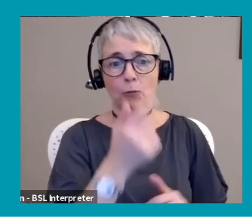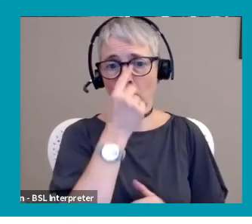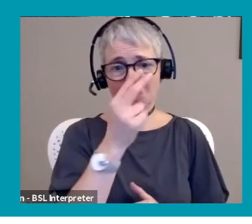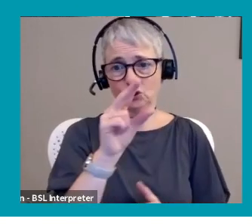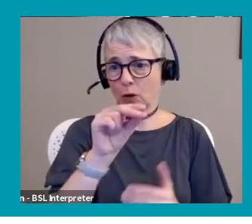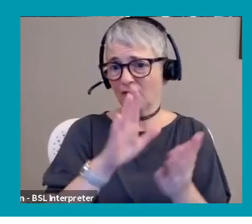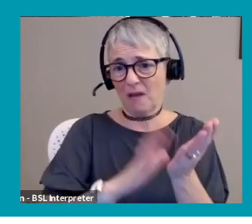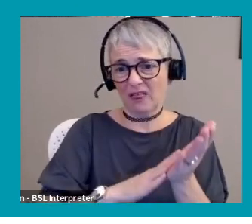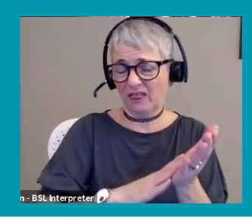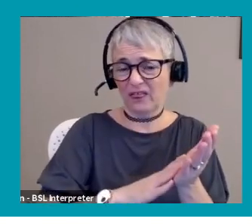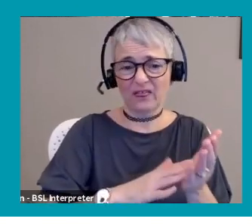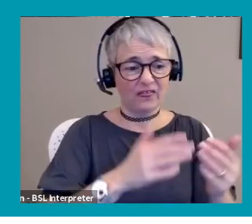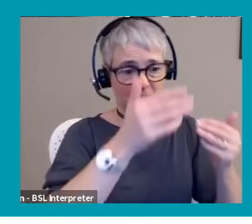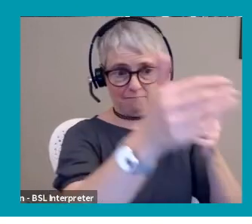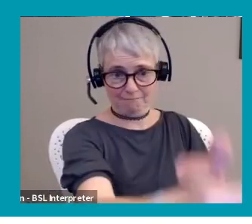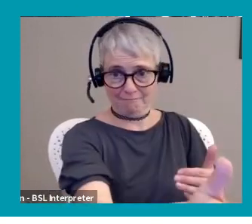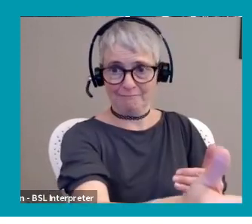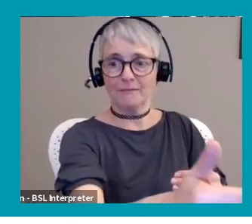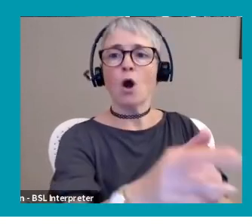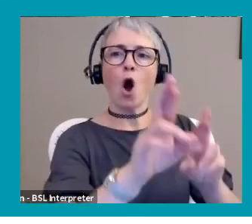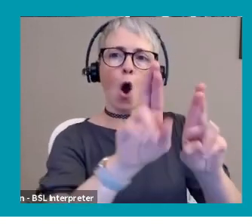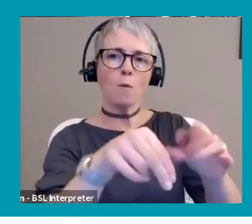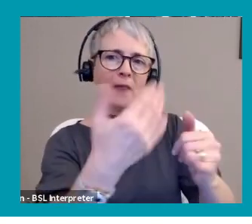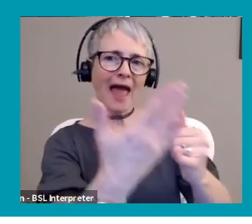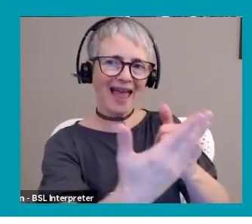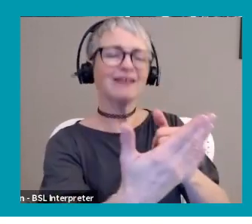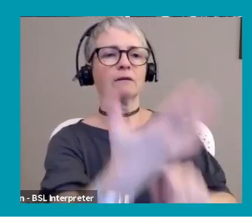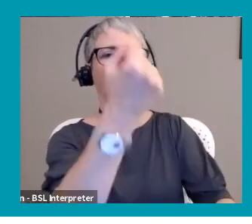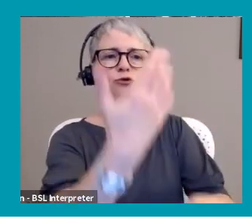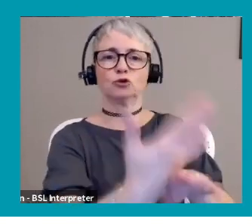employment opportunity at the end of that training programme. Right Tammy? TAMMY: